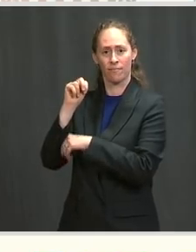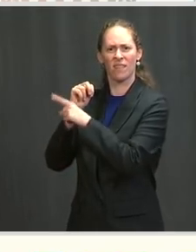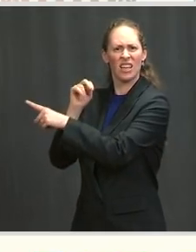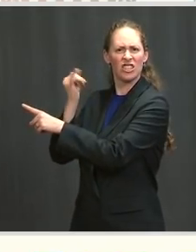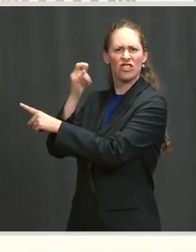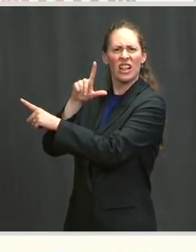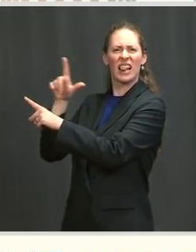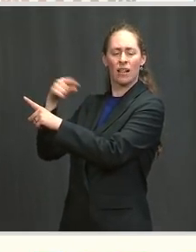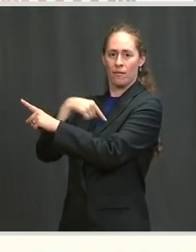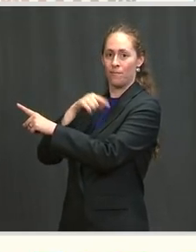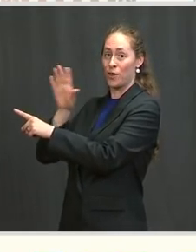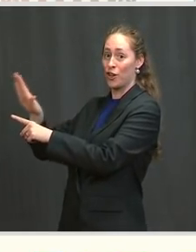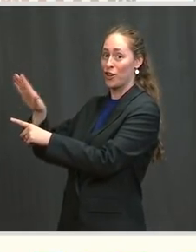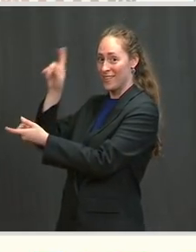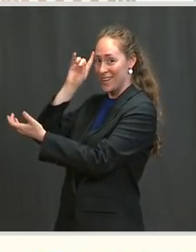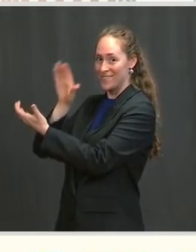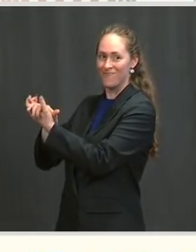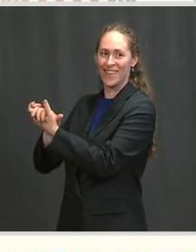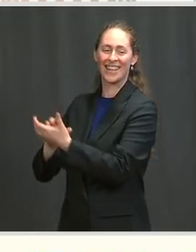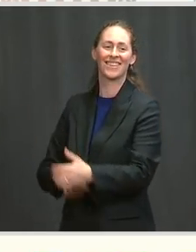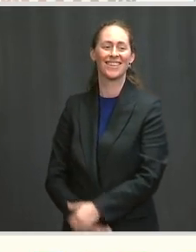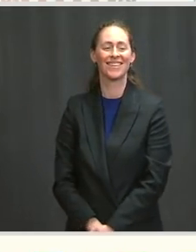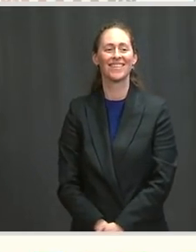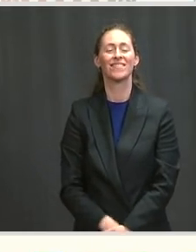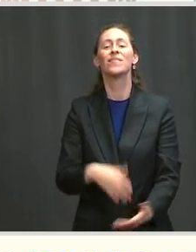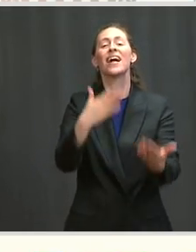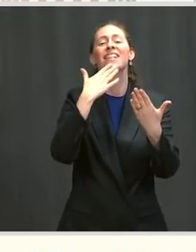Ashton, thank you. You seemed awfully comfortable up here.